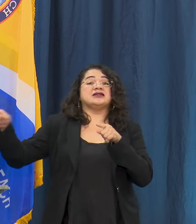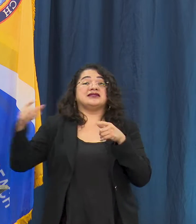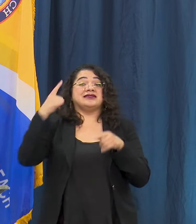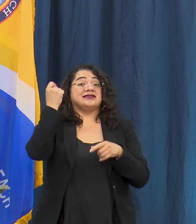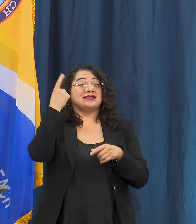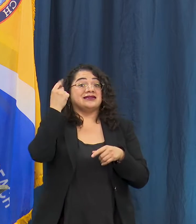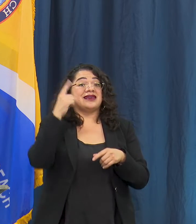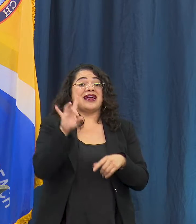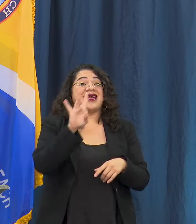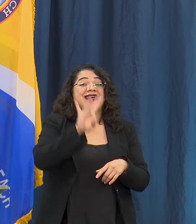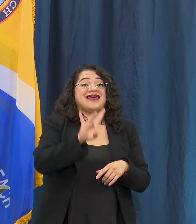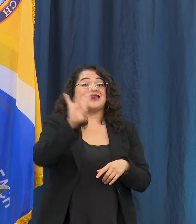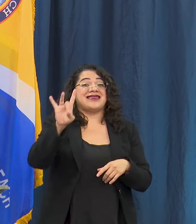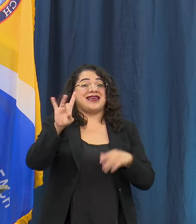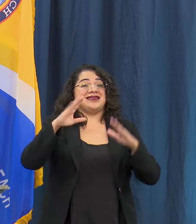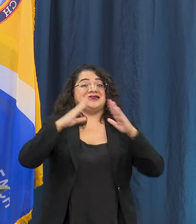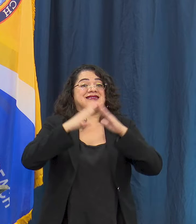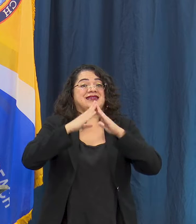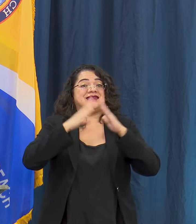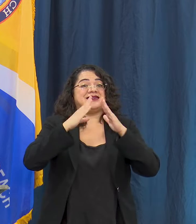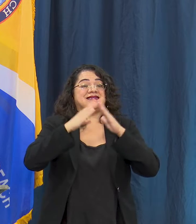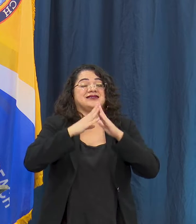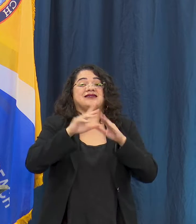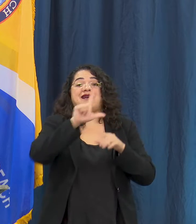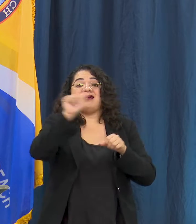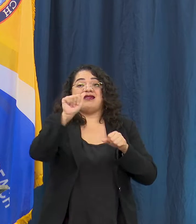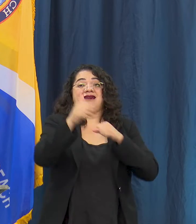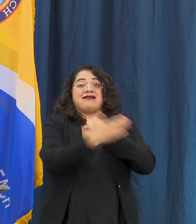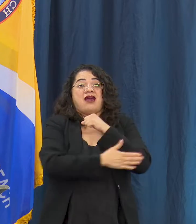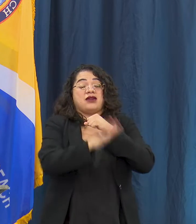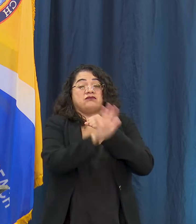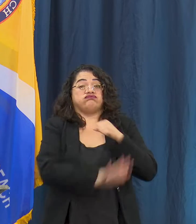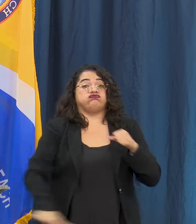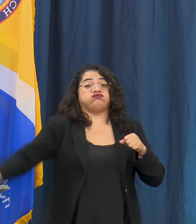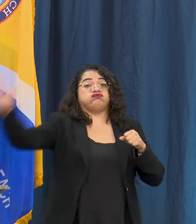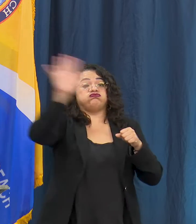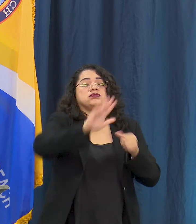cities in the entire county region. So again thank you for your